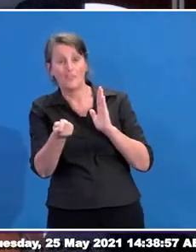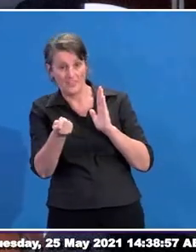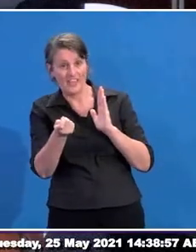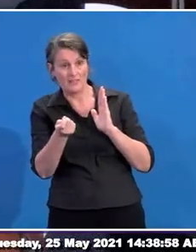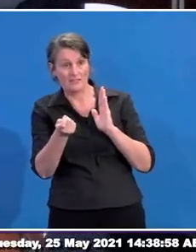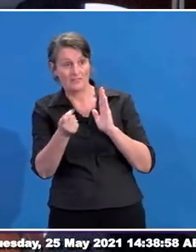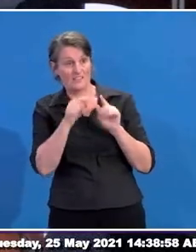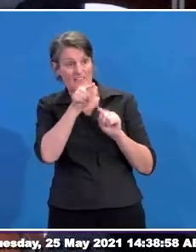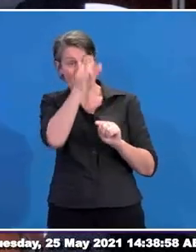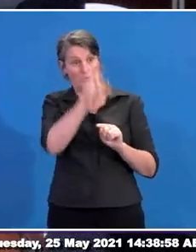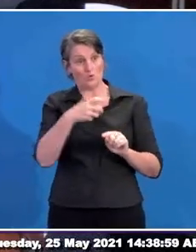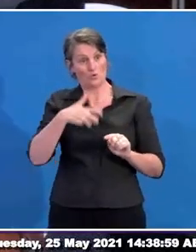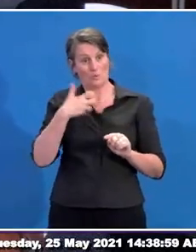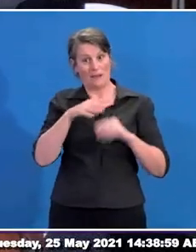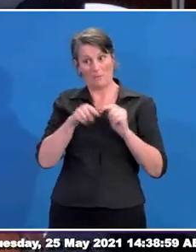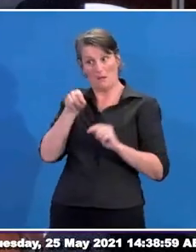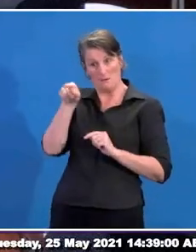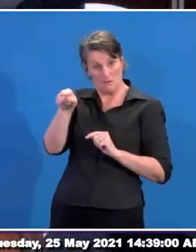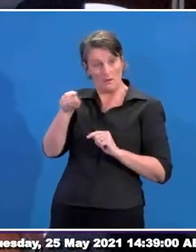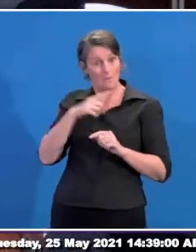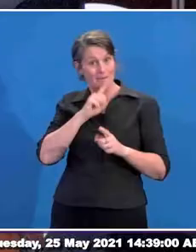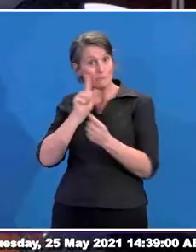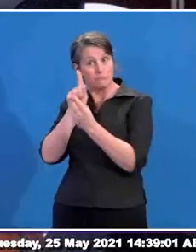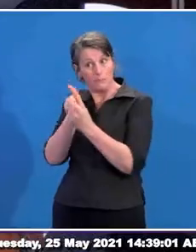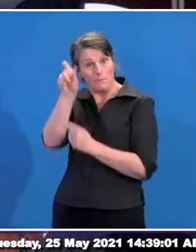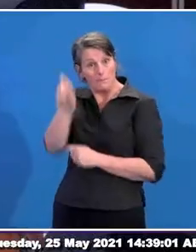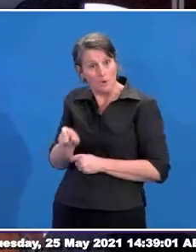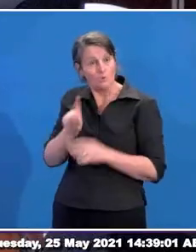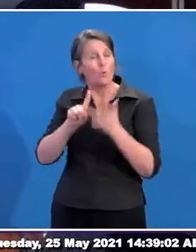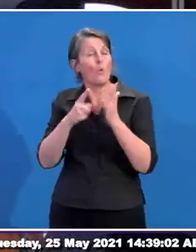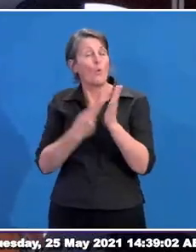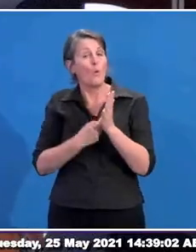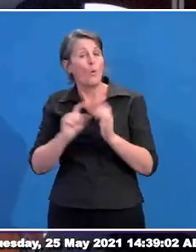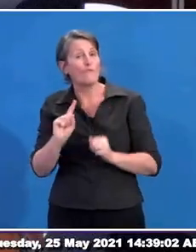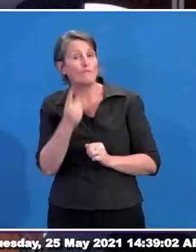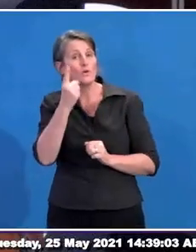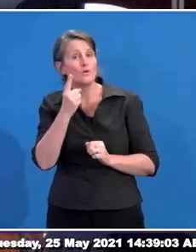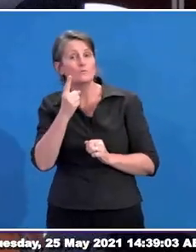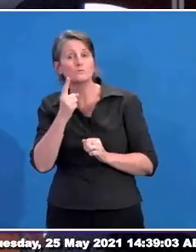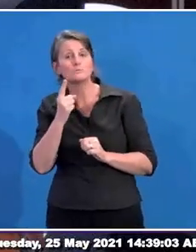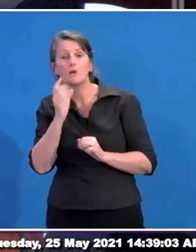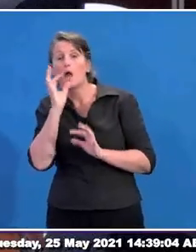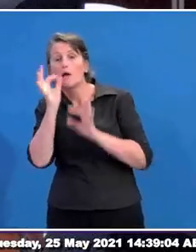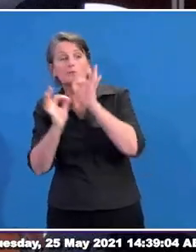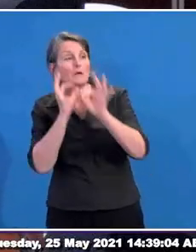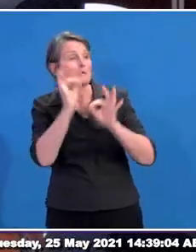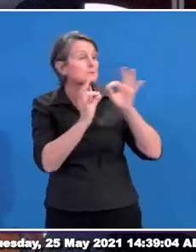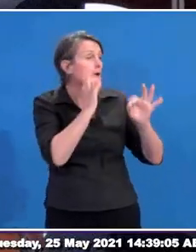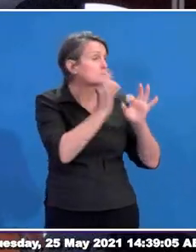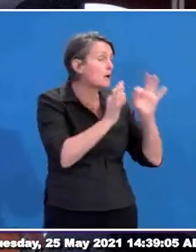is made or do you make inquiries of other witnesses or collect documents?